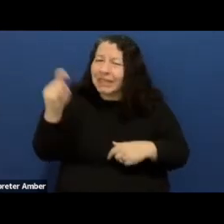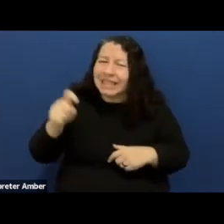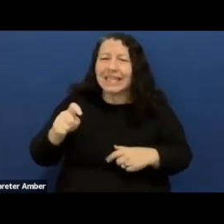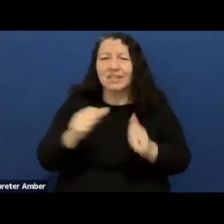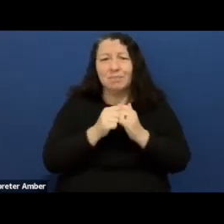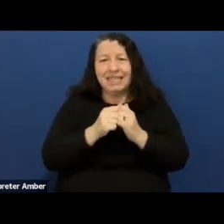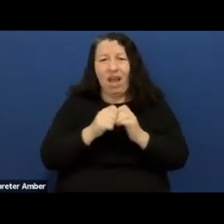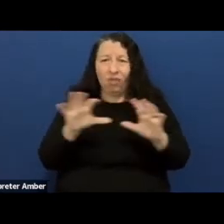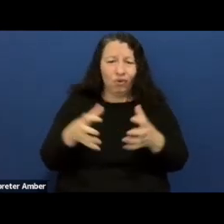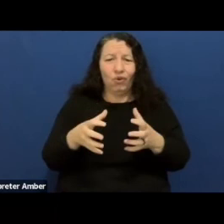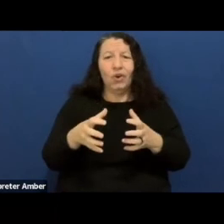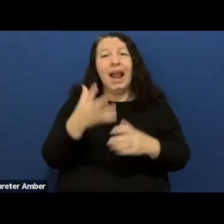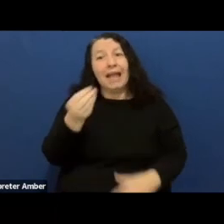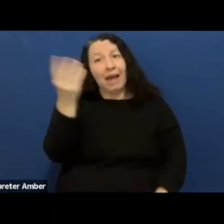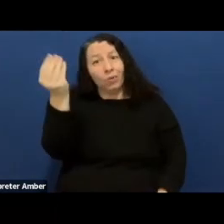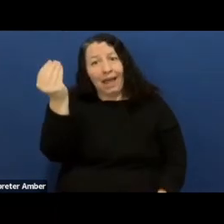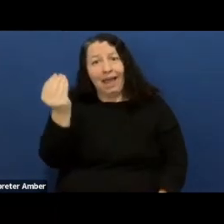especially during the pandemic when people need to be together